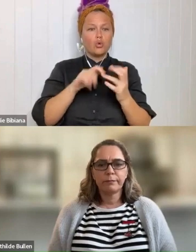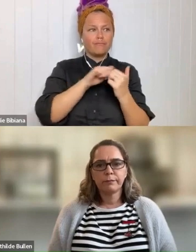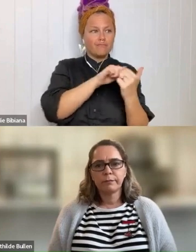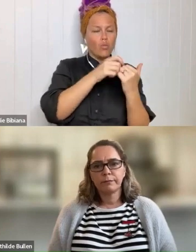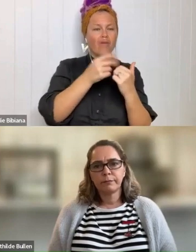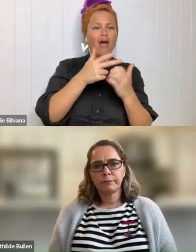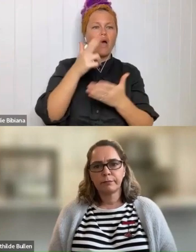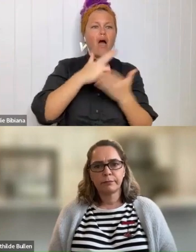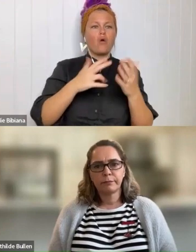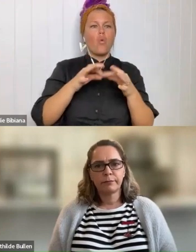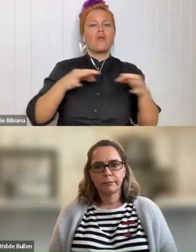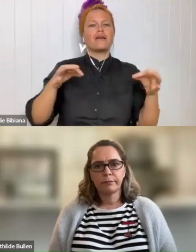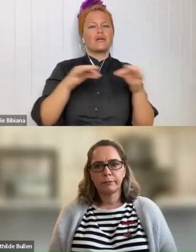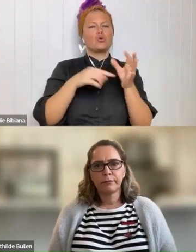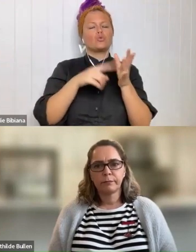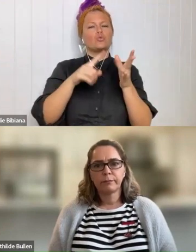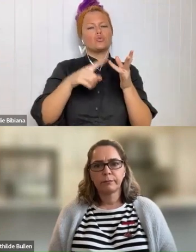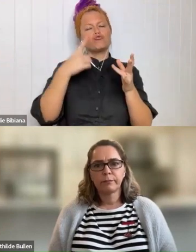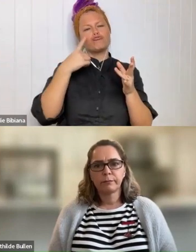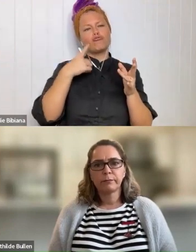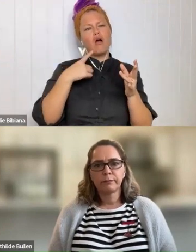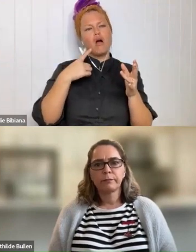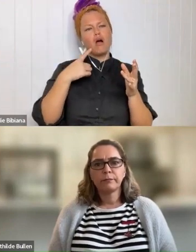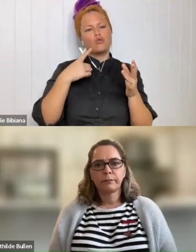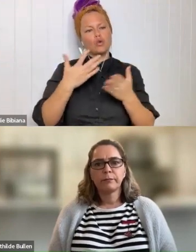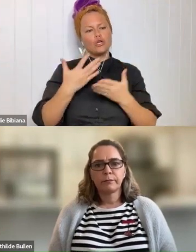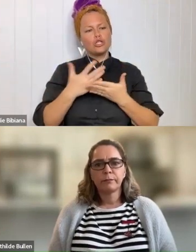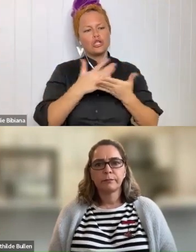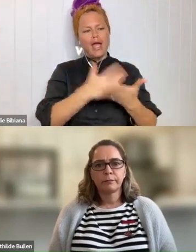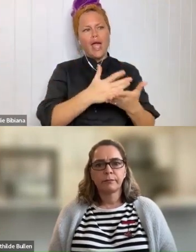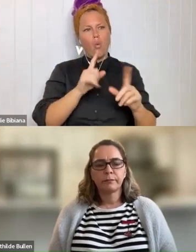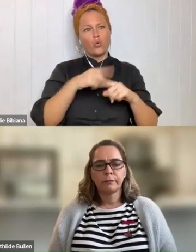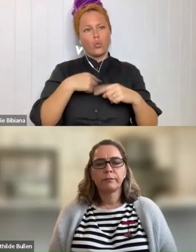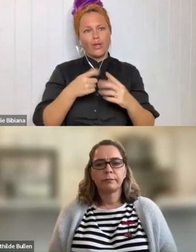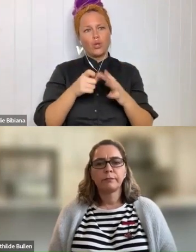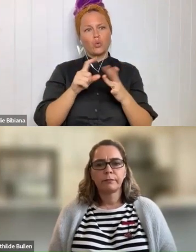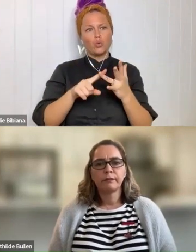think through or to share what we do and how they can take that